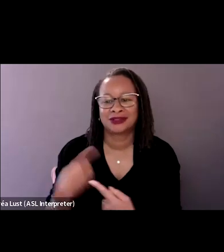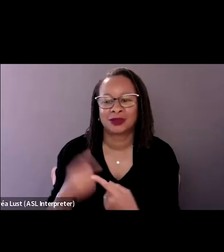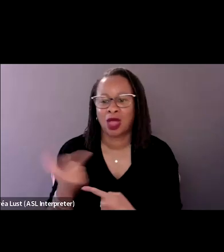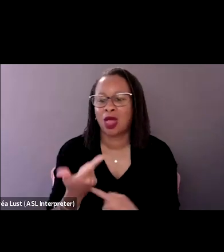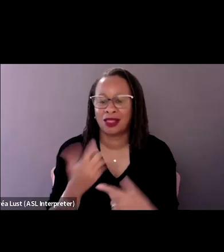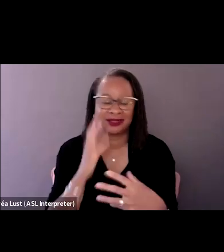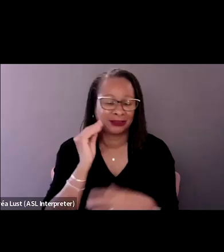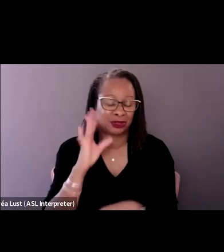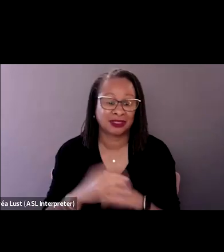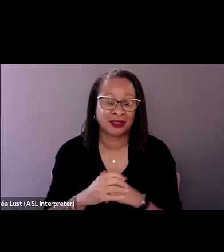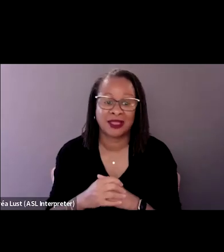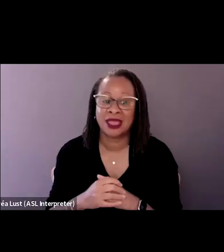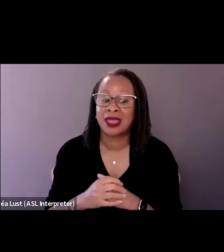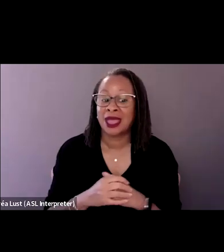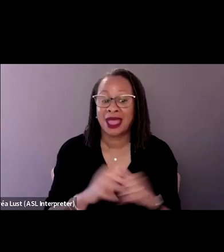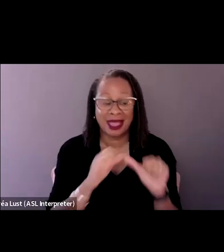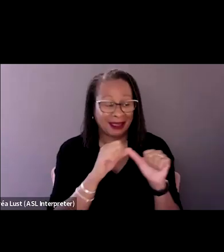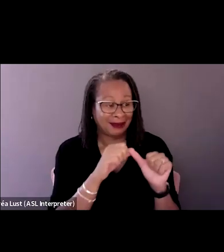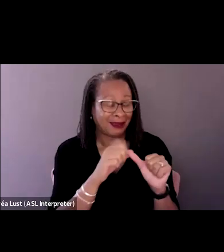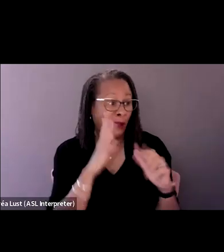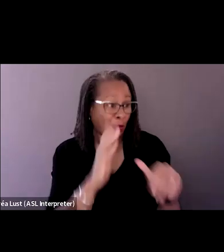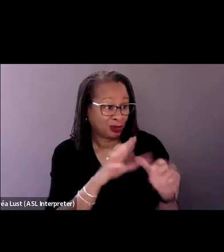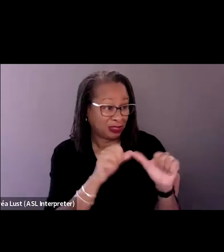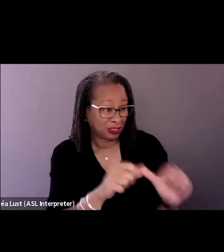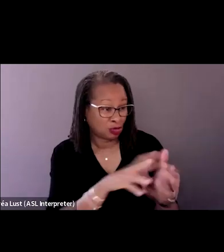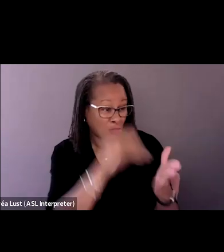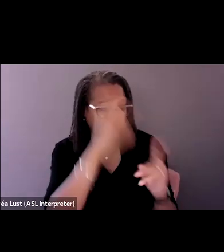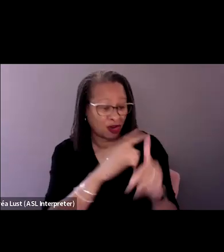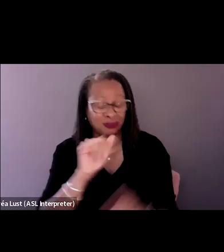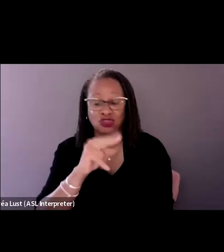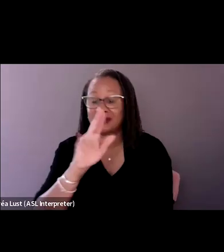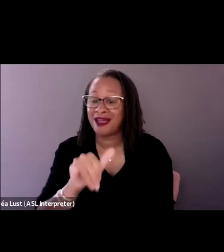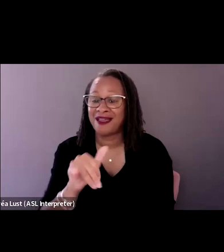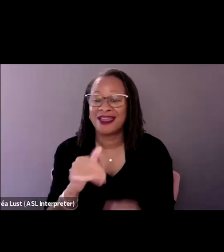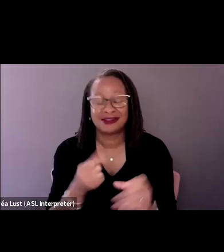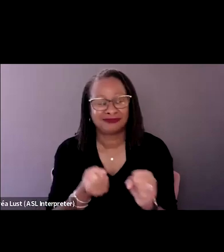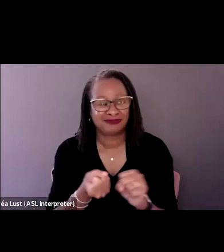I hope to keep learning from Janay from years to come. So it's my pleasure to welcome Janay to the virtual stage